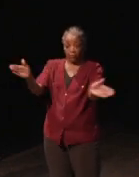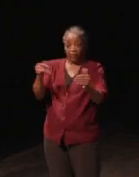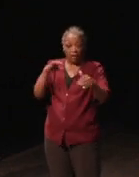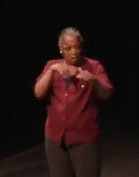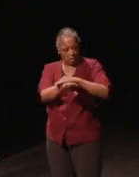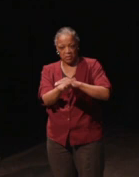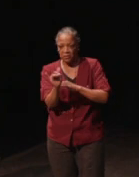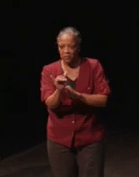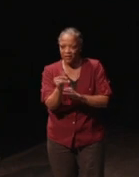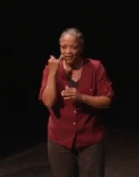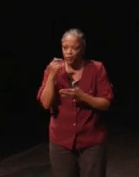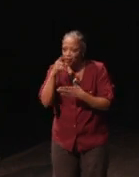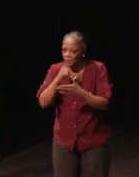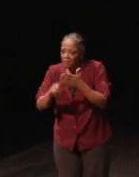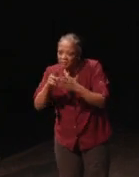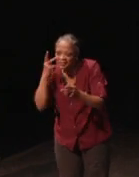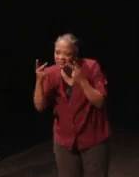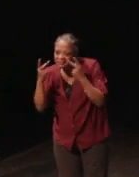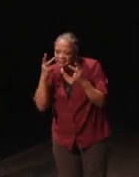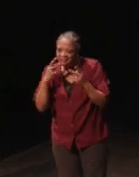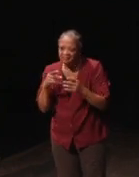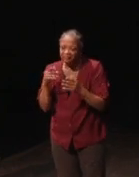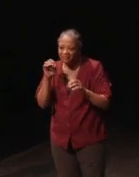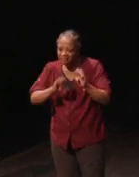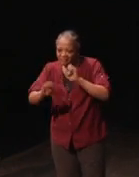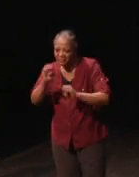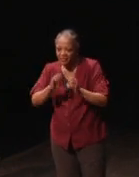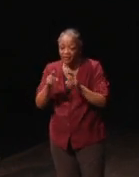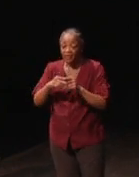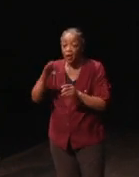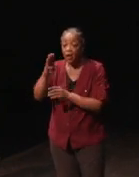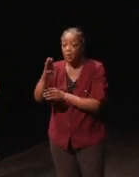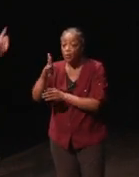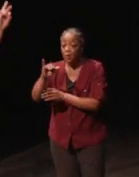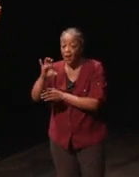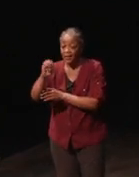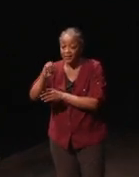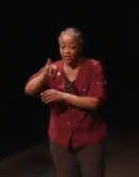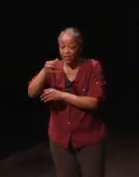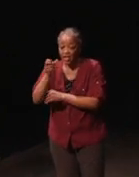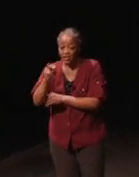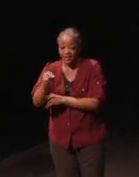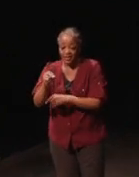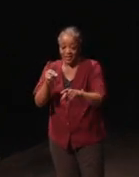If you want to go and check out find Bryce. Bryce Johnson, he isn't around here today, this, the guy on the left.